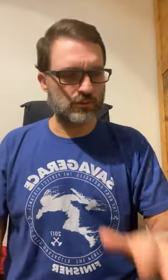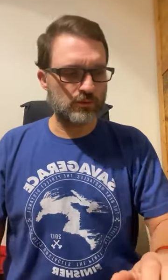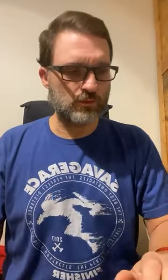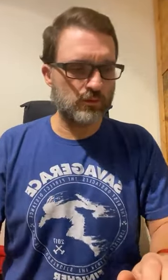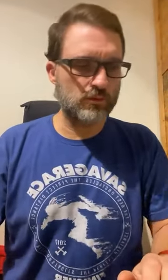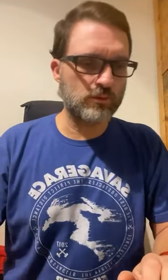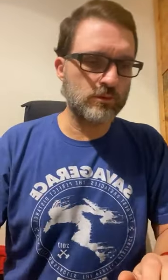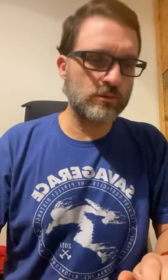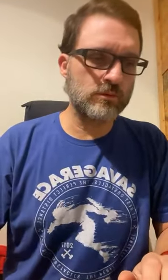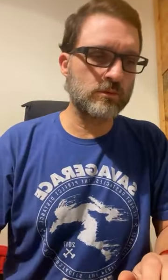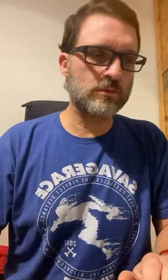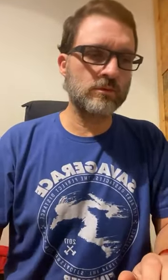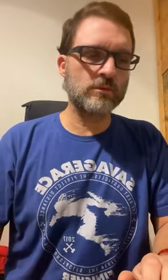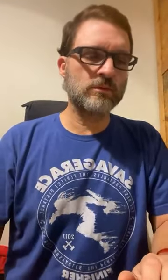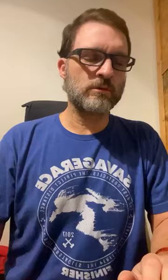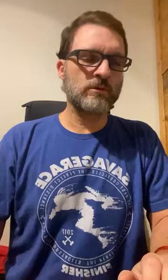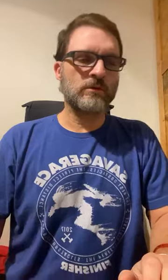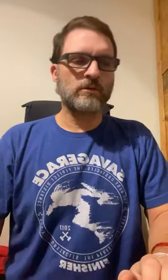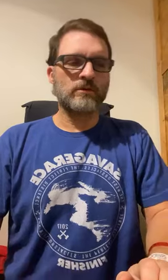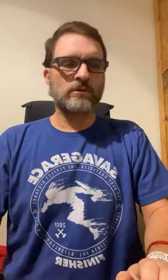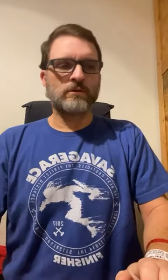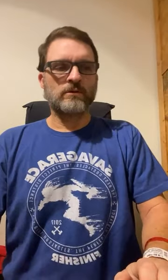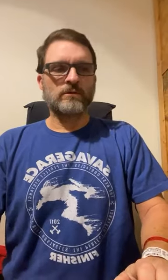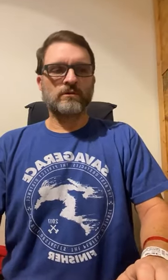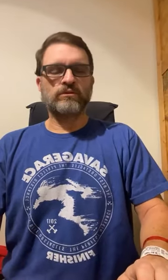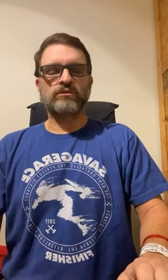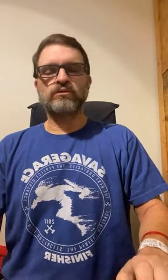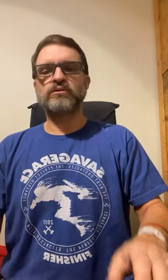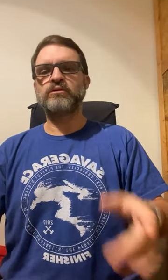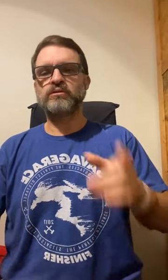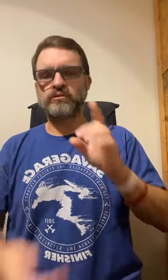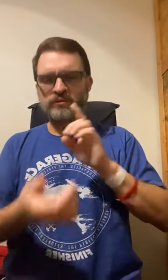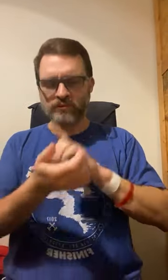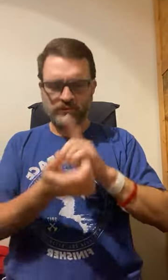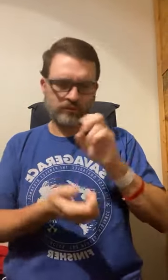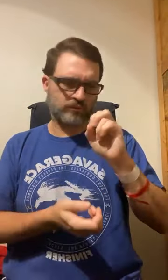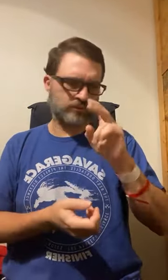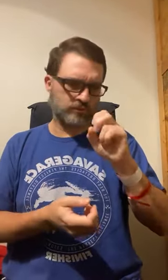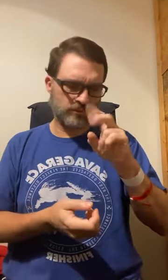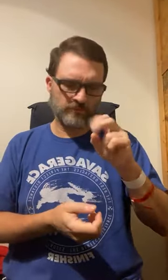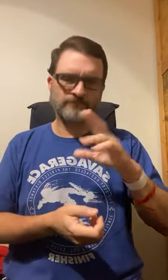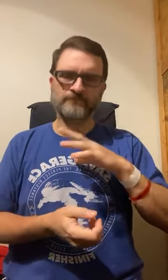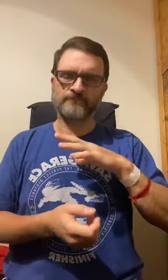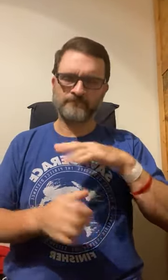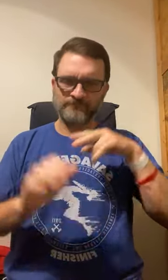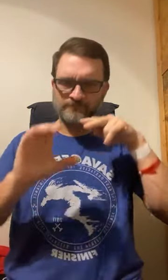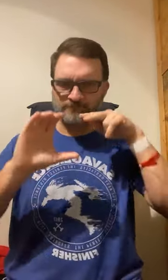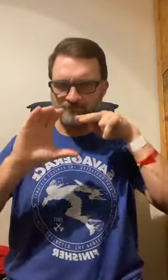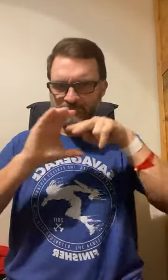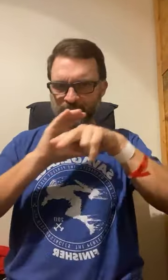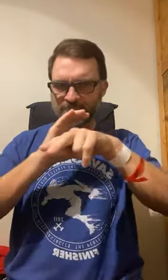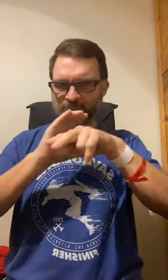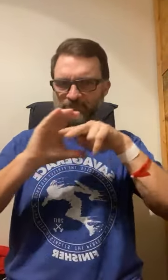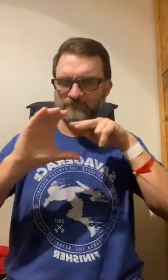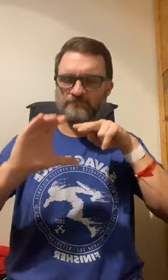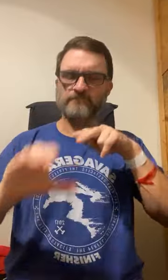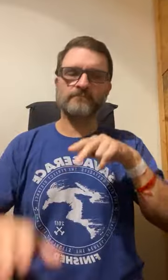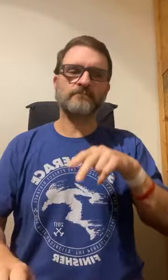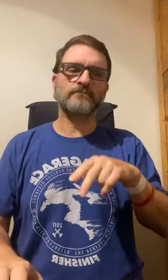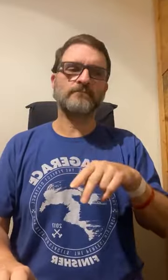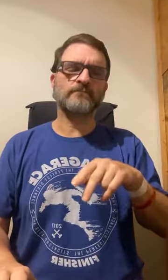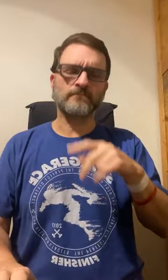Doctor said ok fine and sent me into CAT scan to look